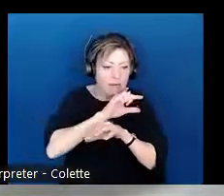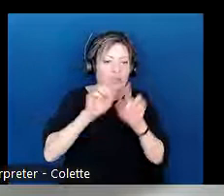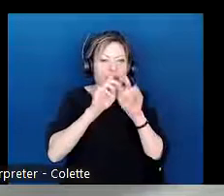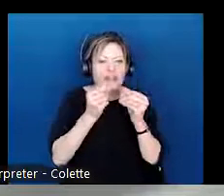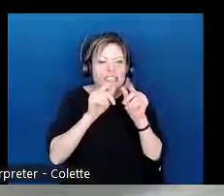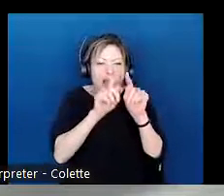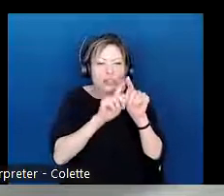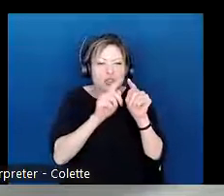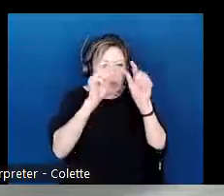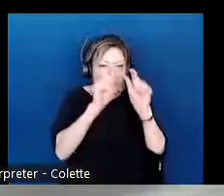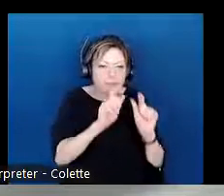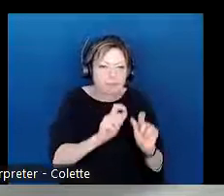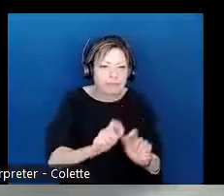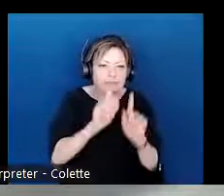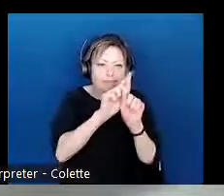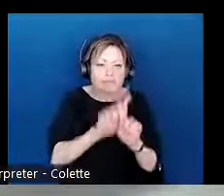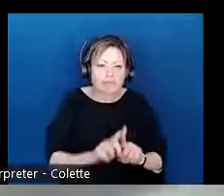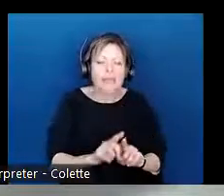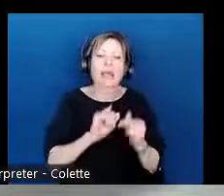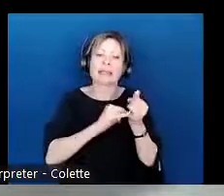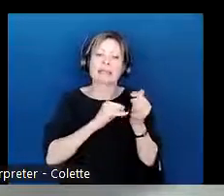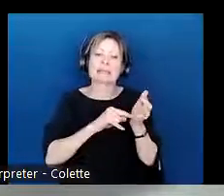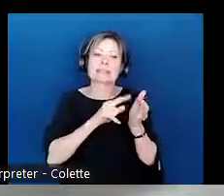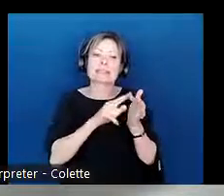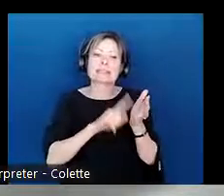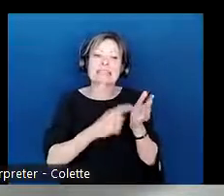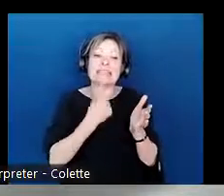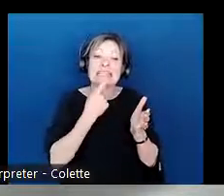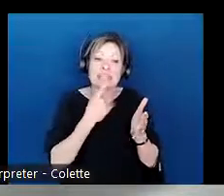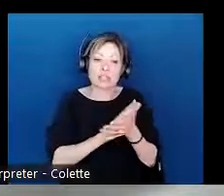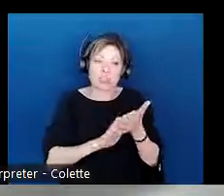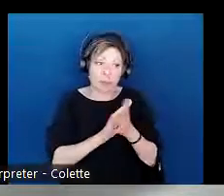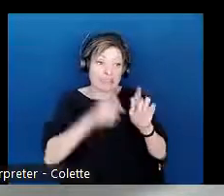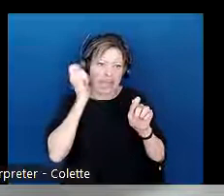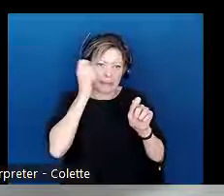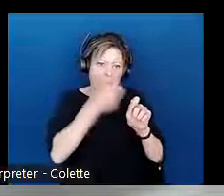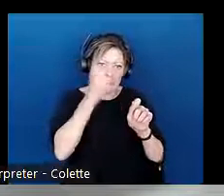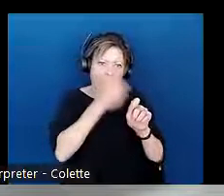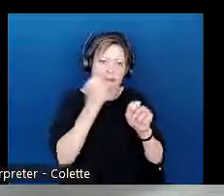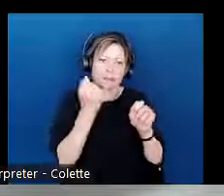this in steel so hammering the different uh textures and when he put it in it was it just